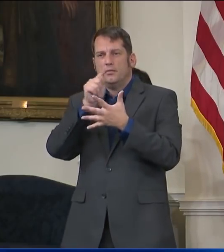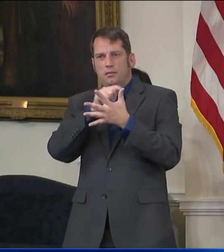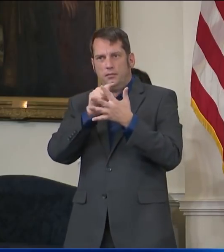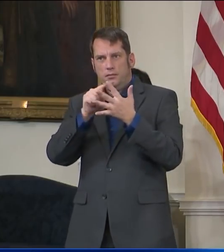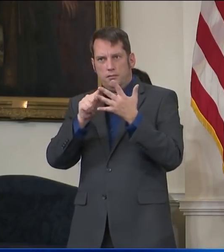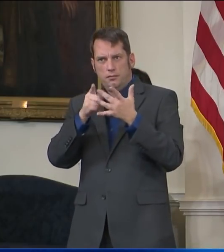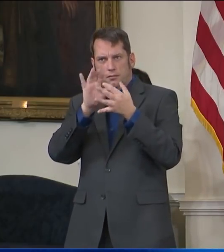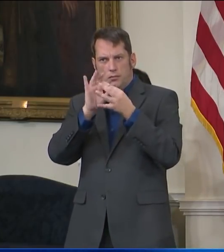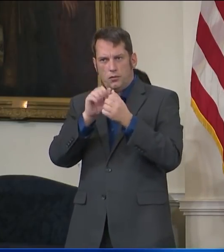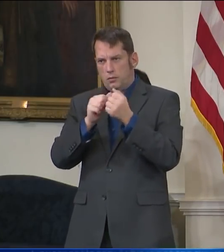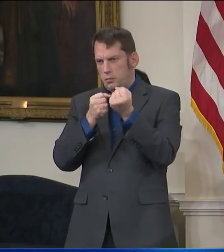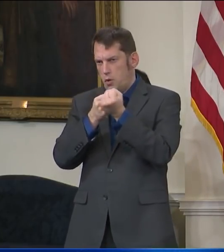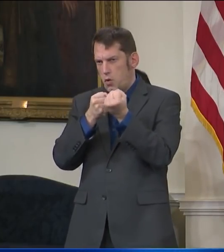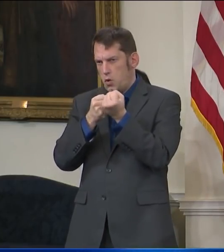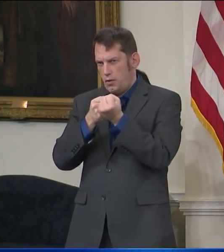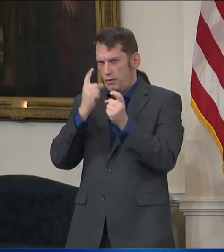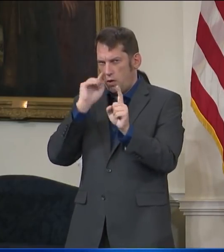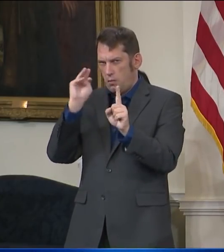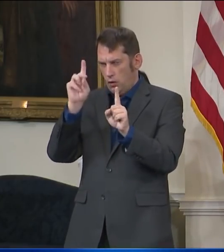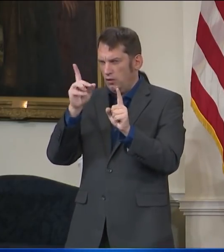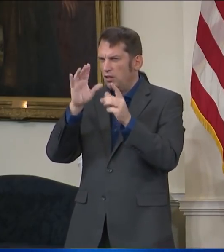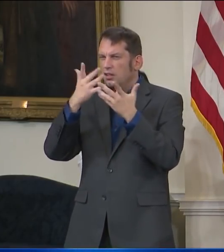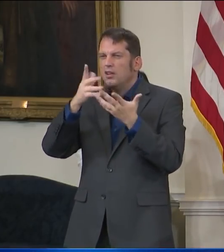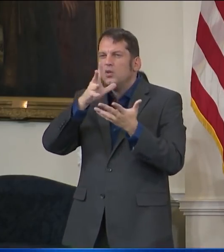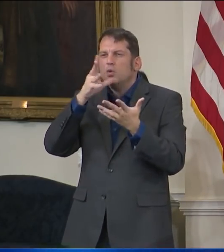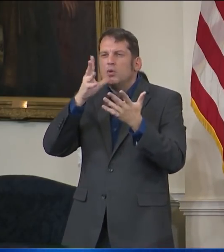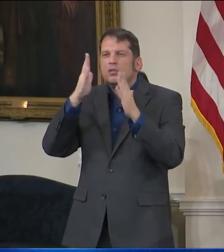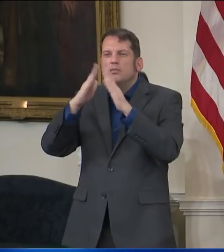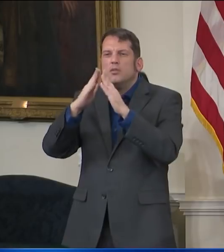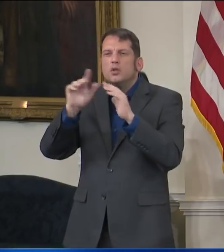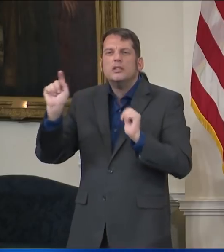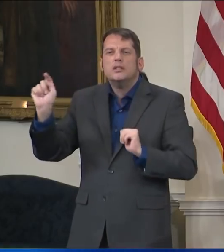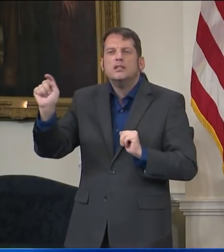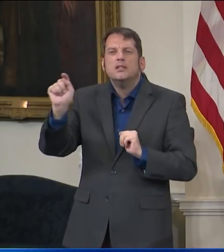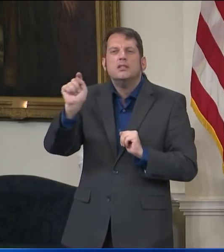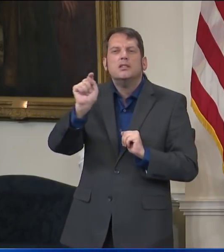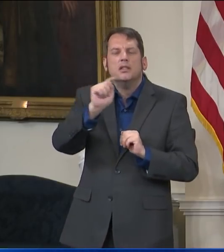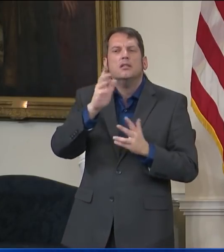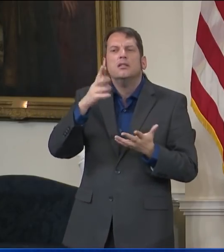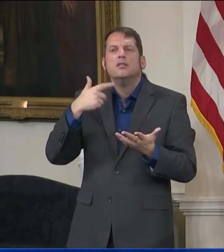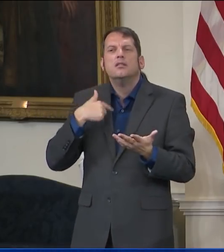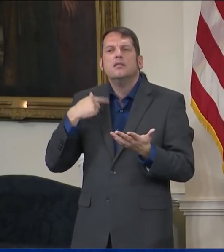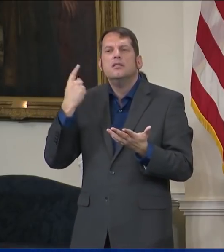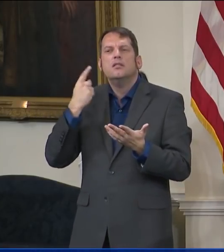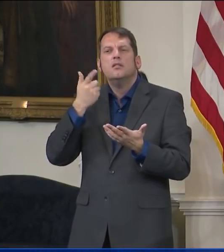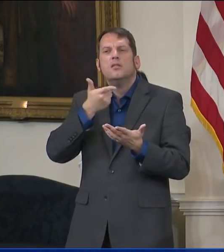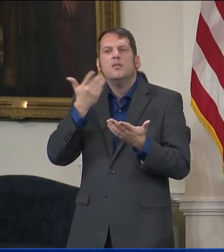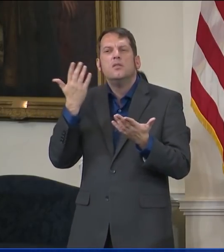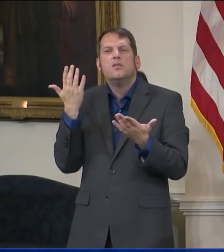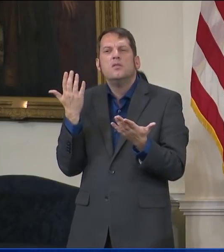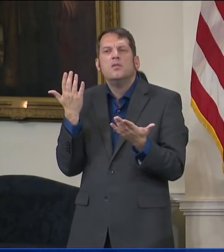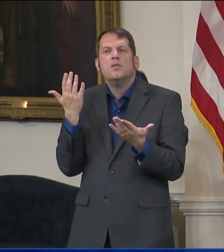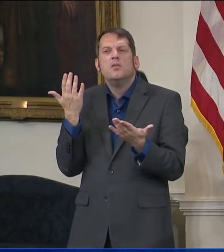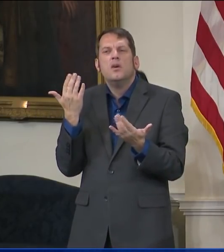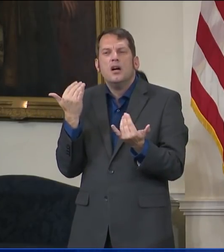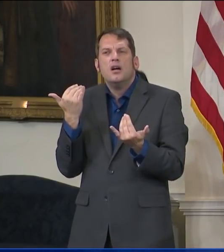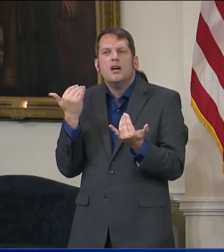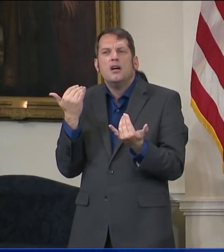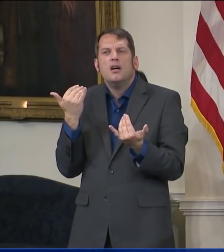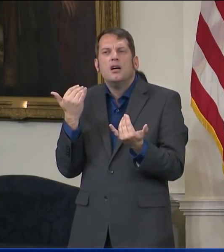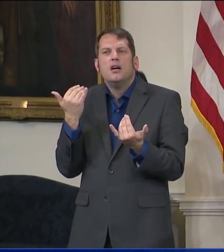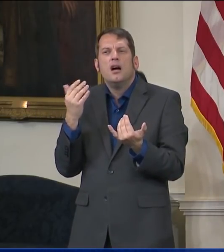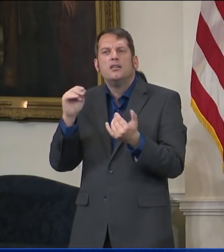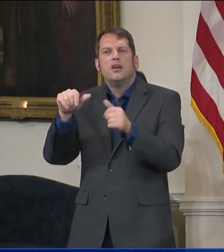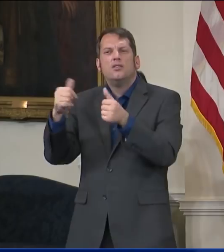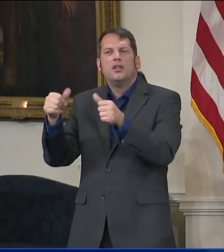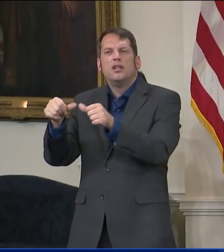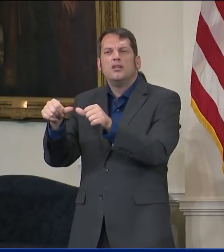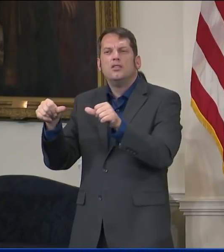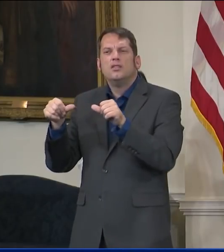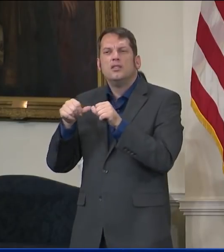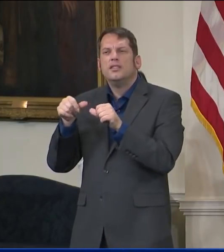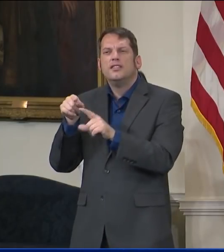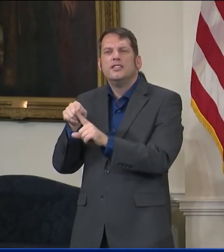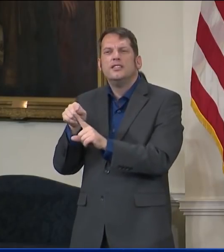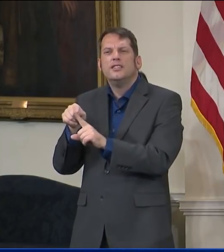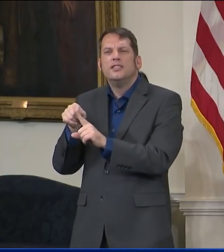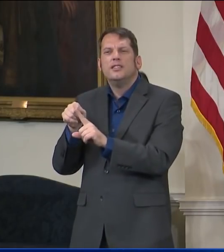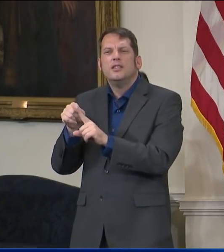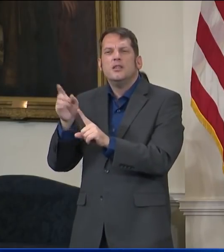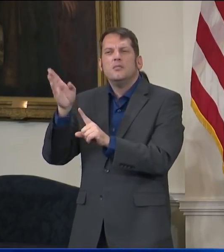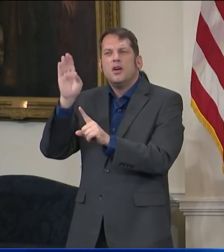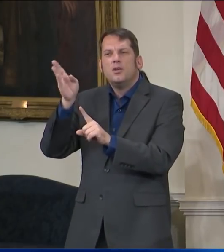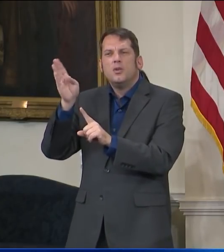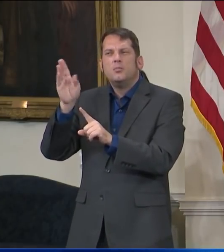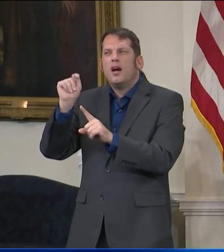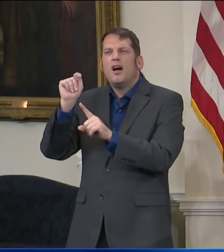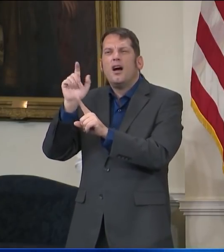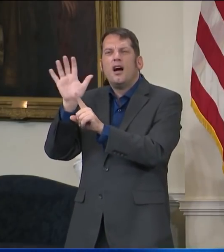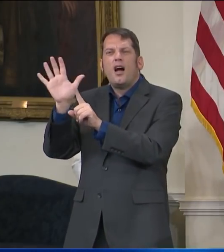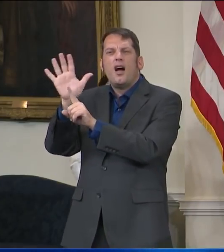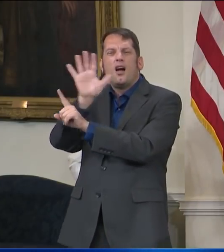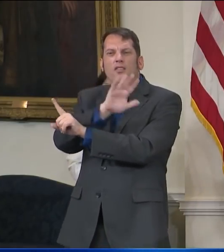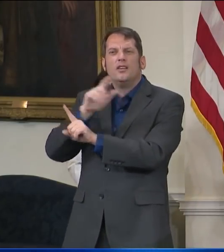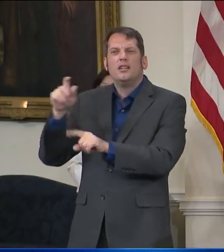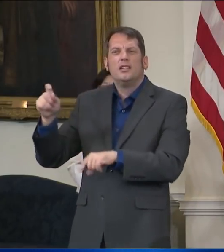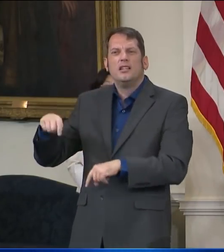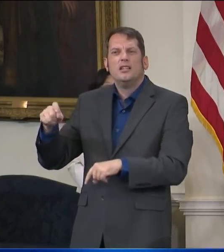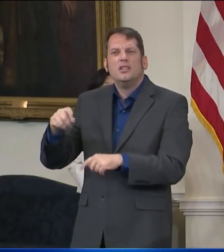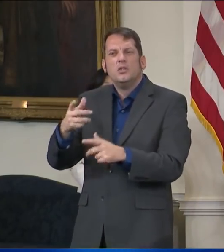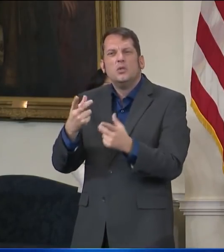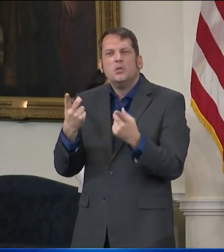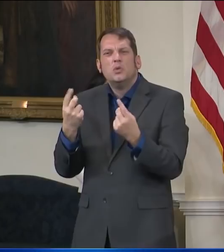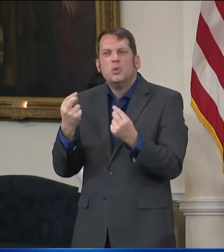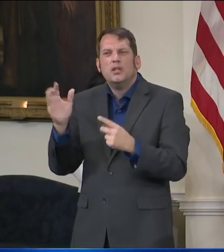YES.